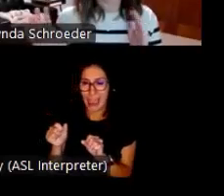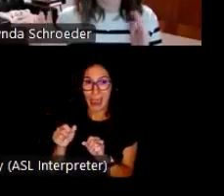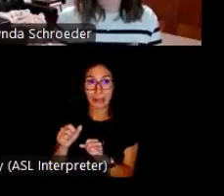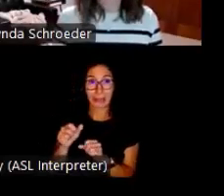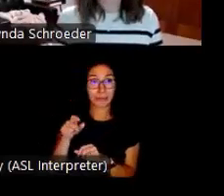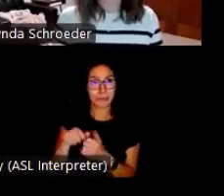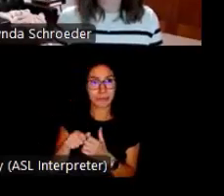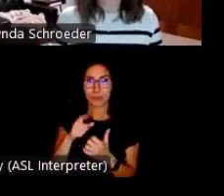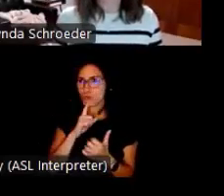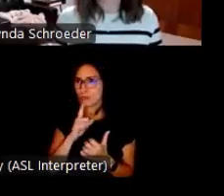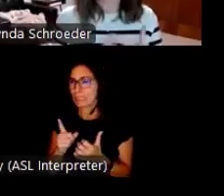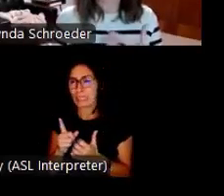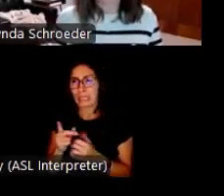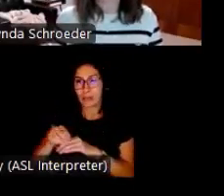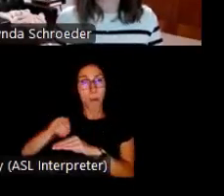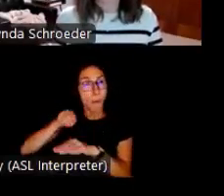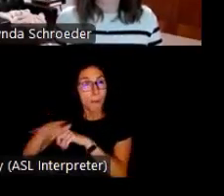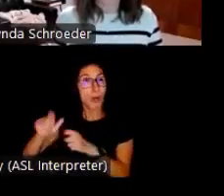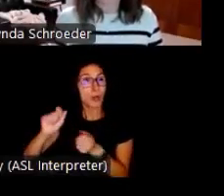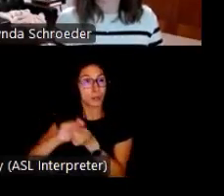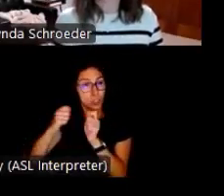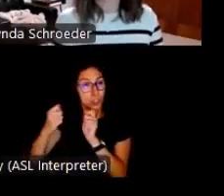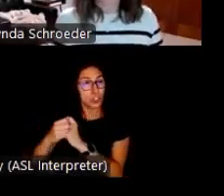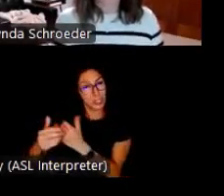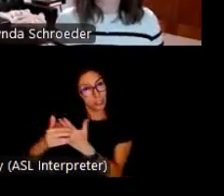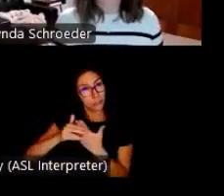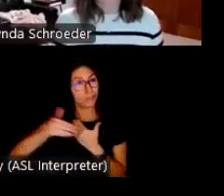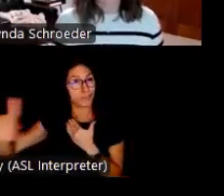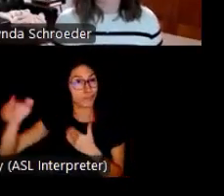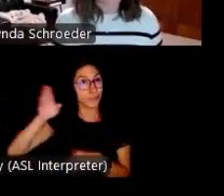It actually changed what tomorrow looked like for those who took the survey.